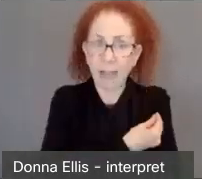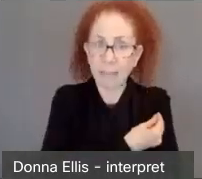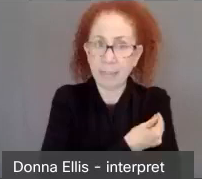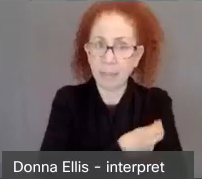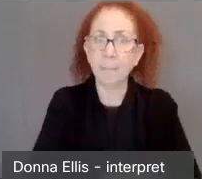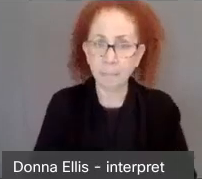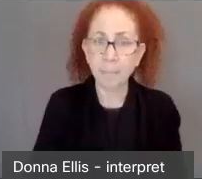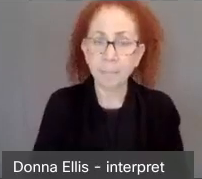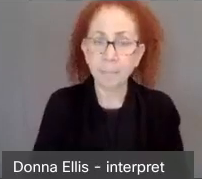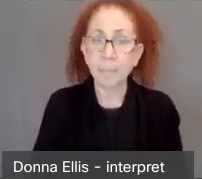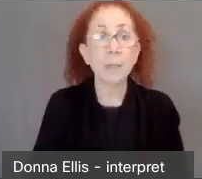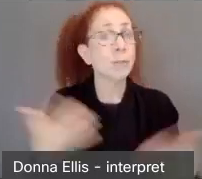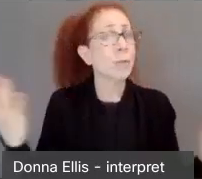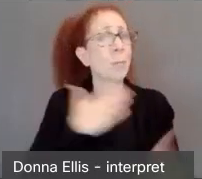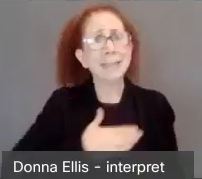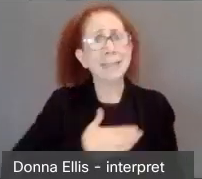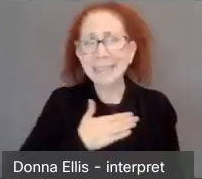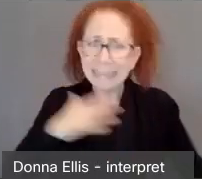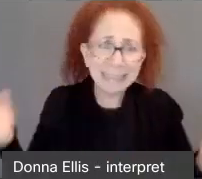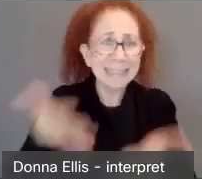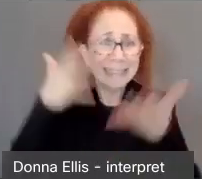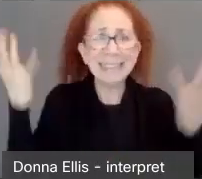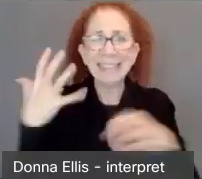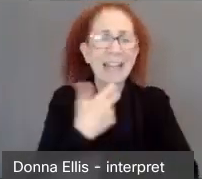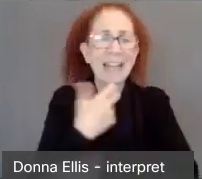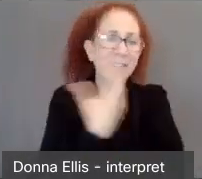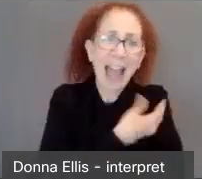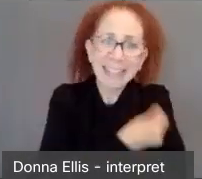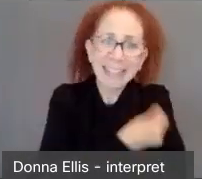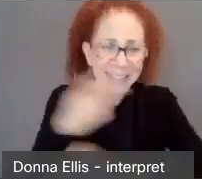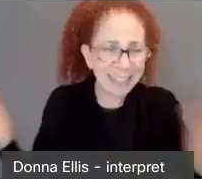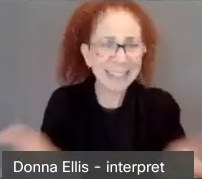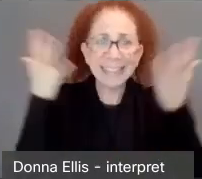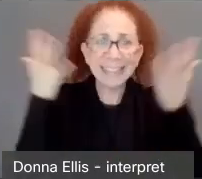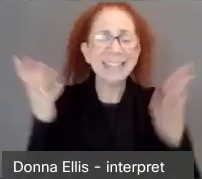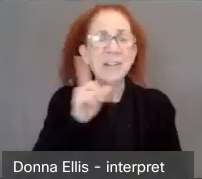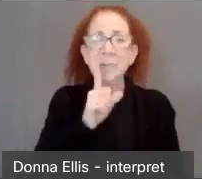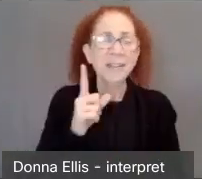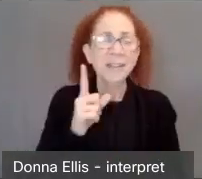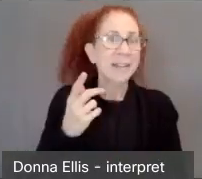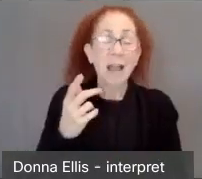So please get vaccinated. We are happy and believe this is a step in the right